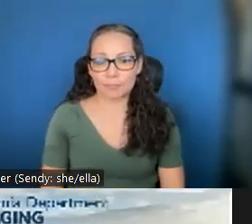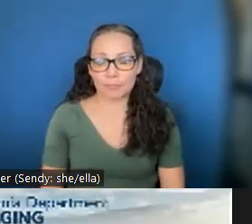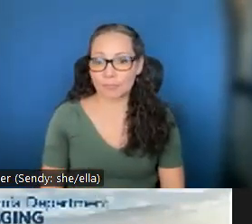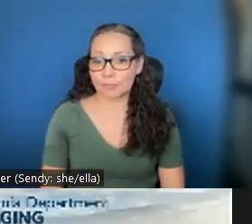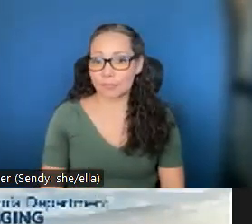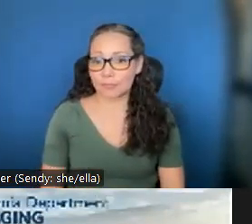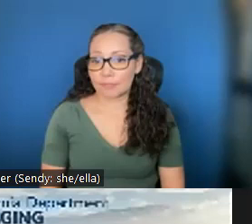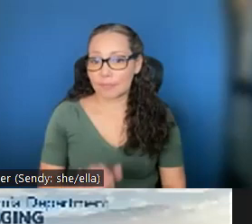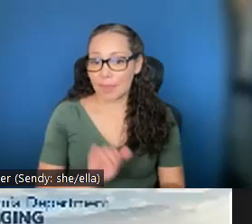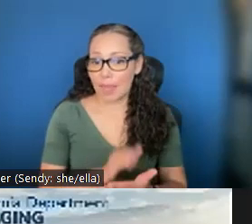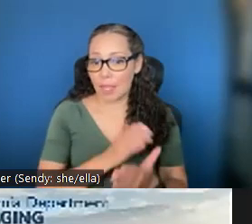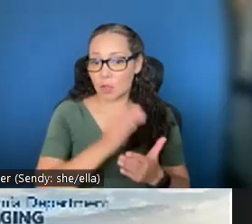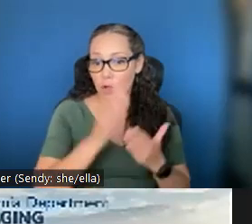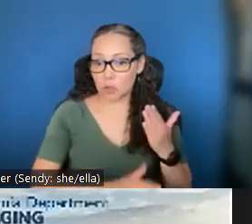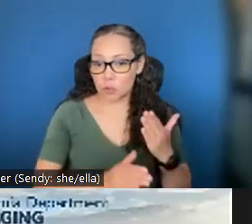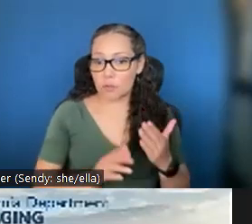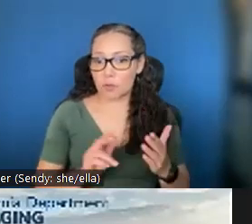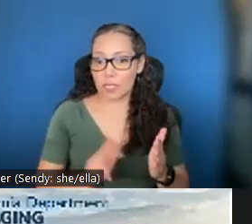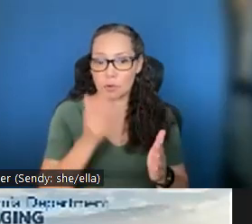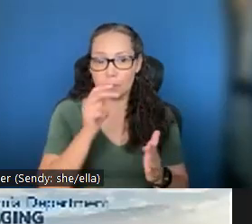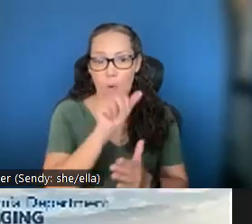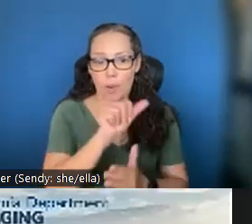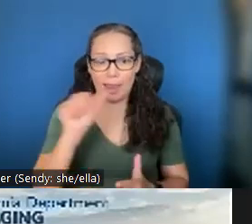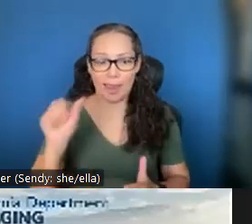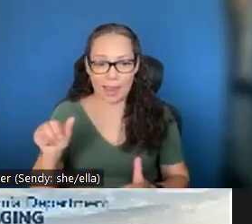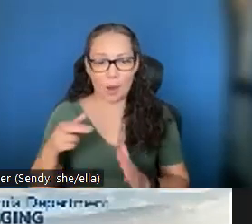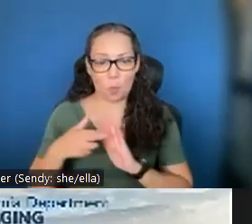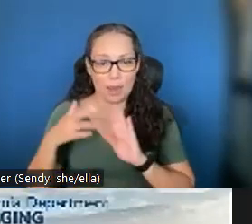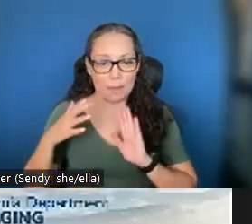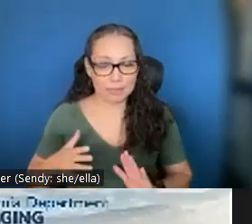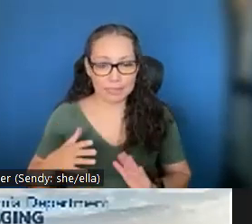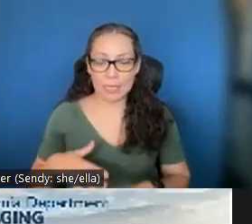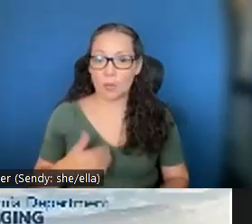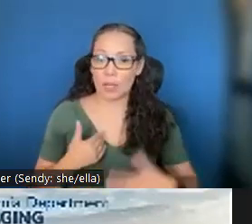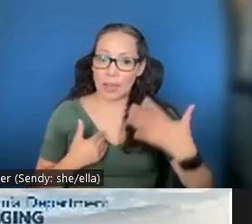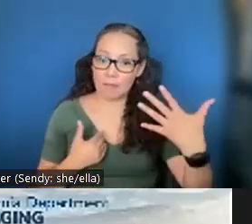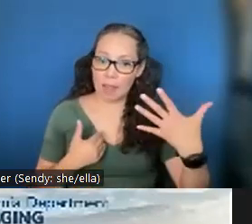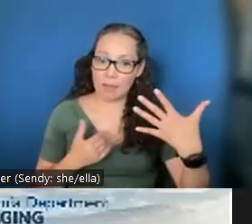um that concludes our AAA reps next we have our five consumer uh caregiver Representatives